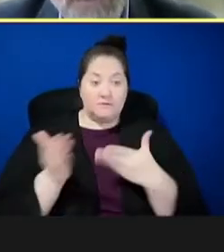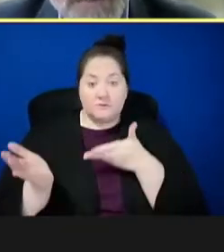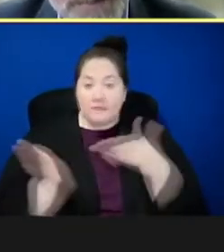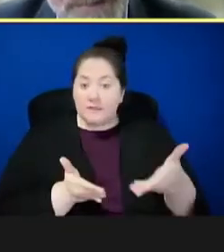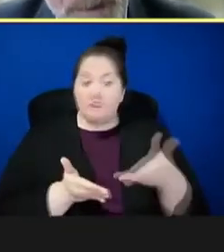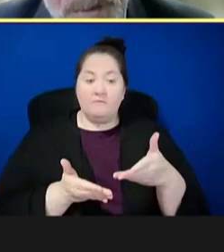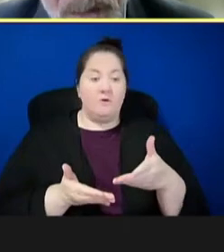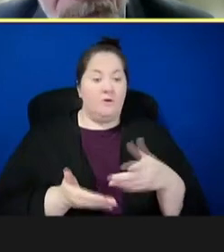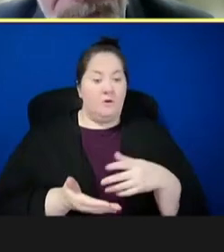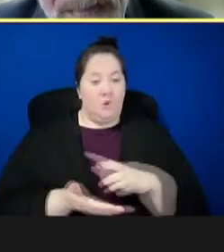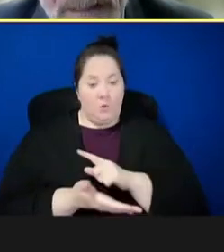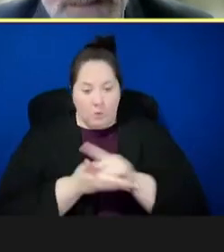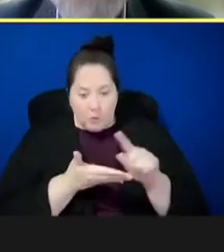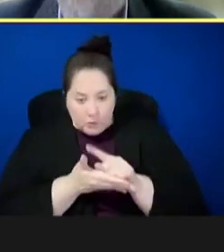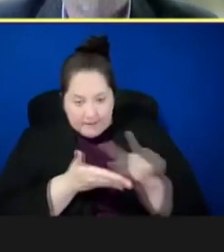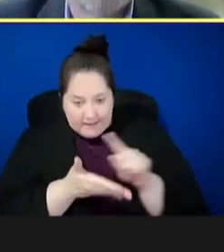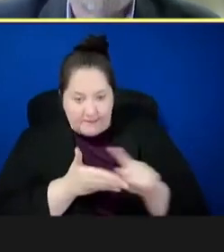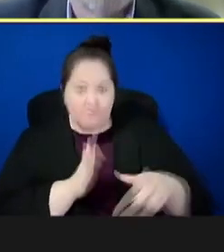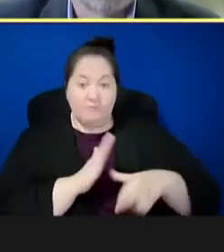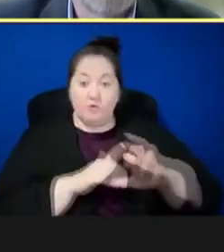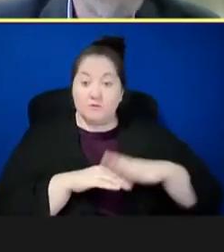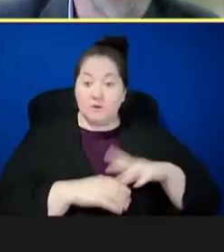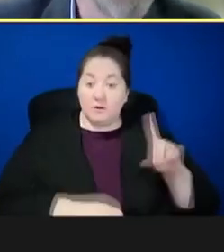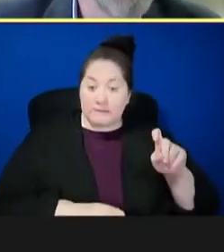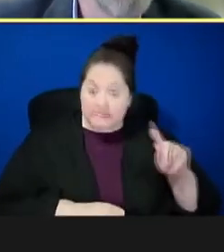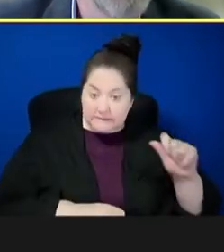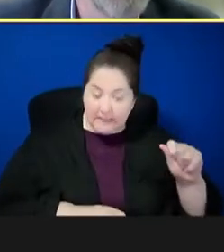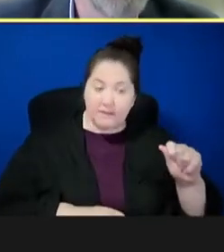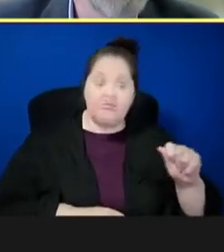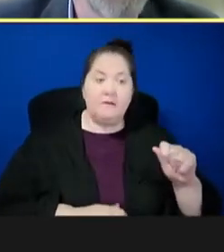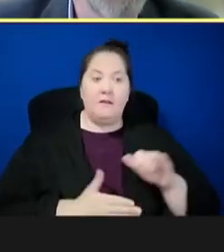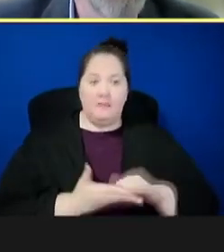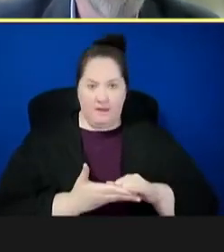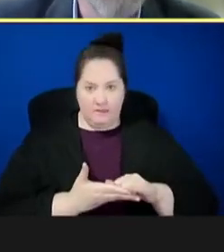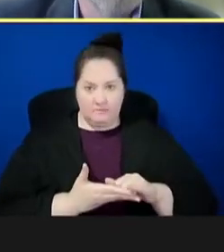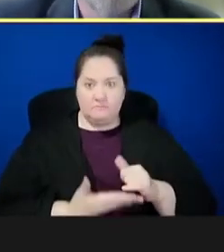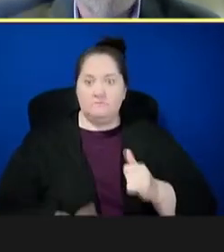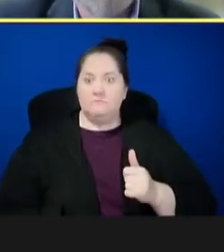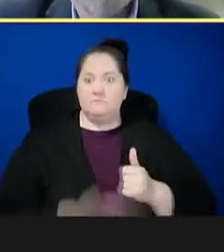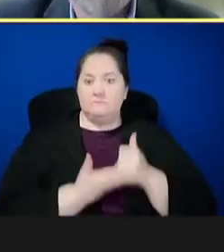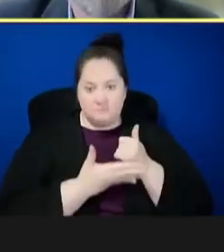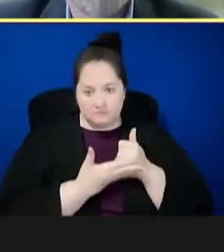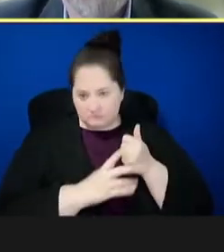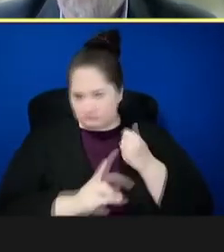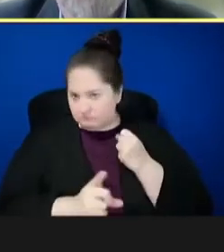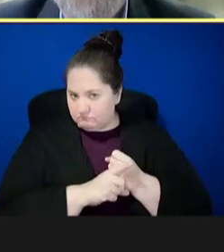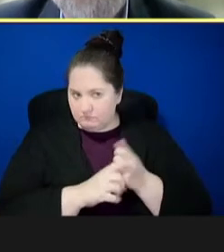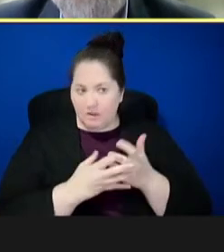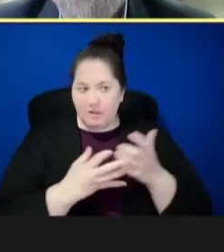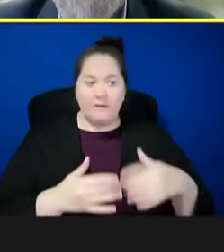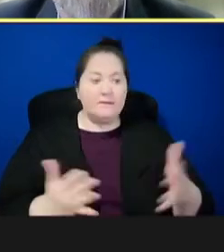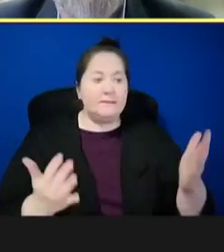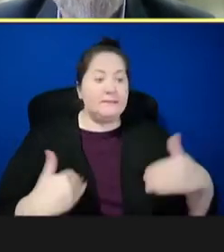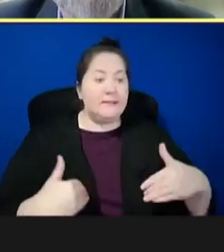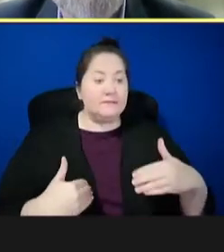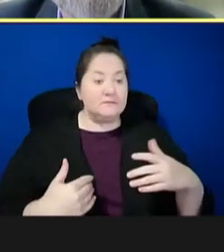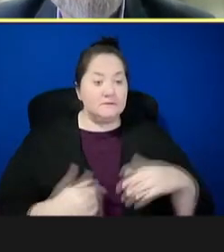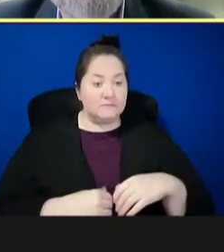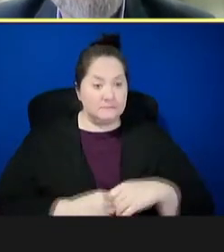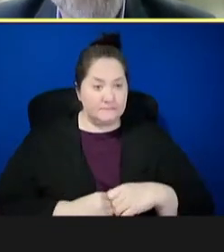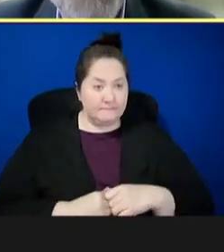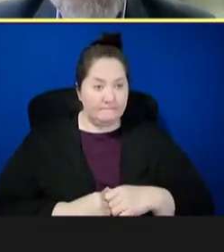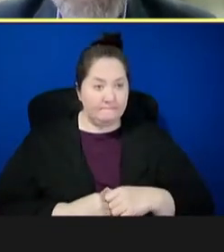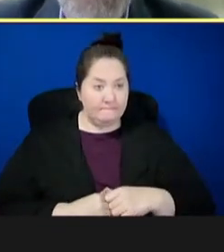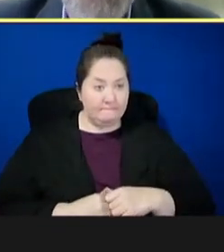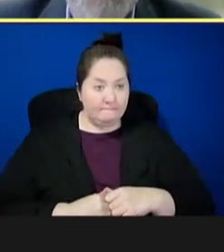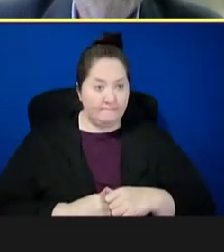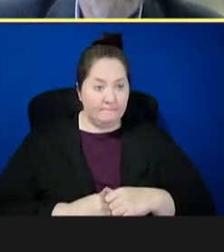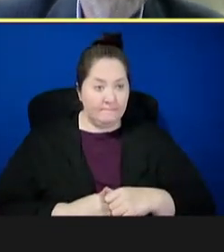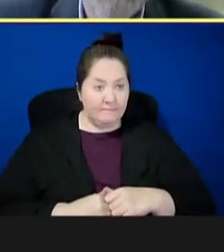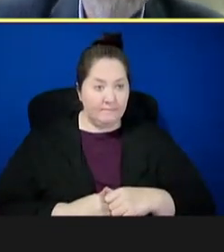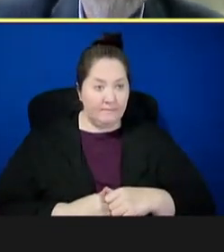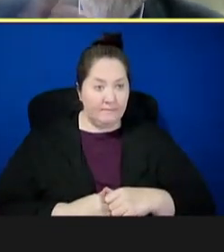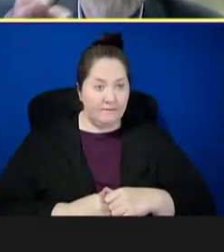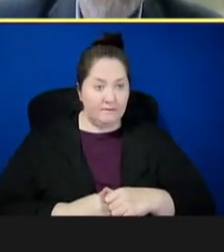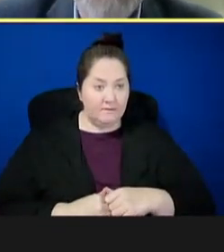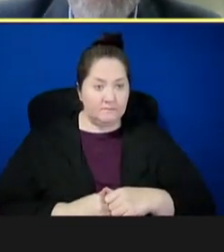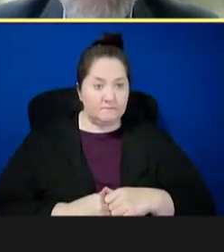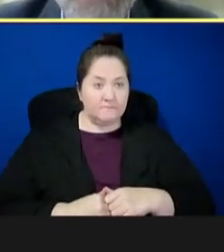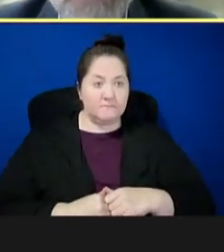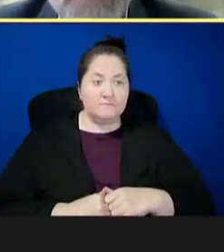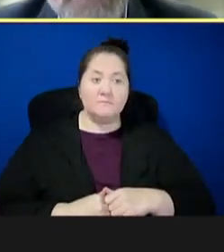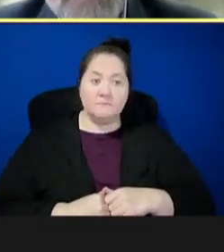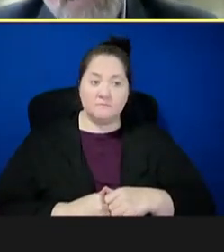committee reviews on the data really had a huge impact. So these are all the different teams and